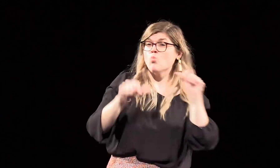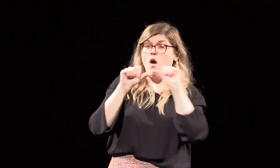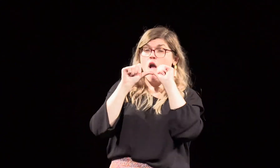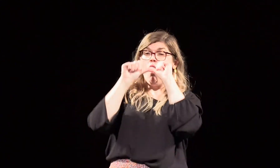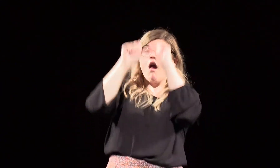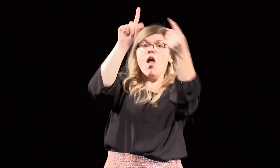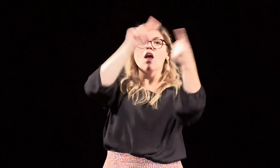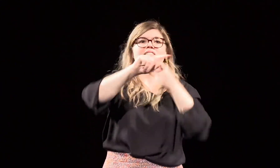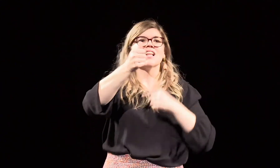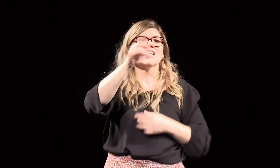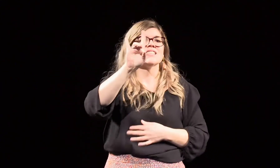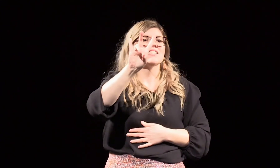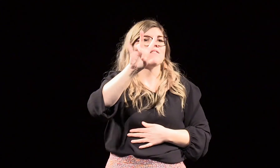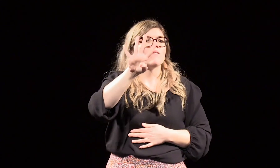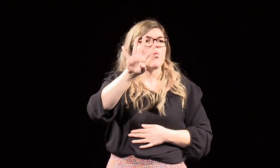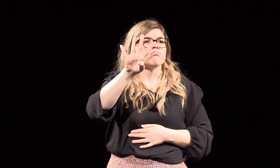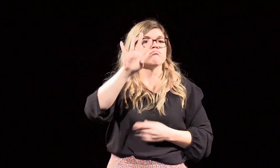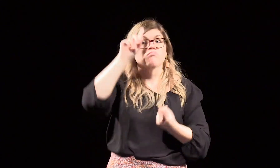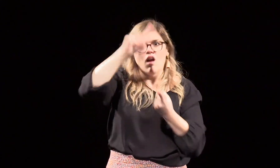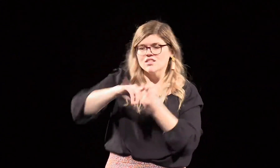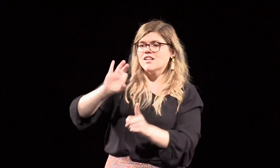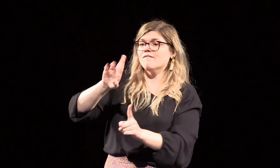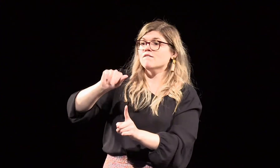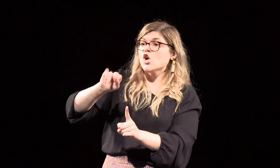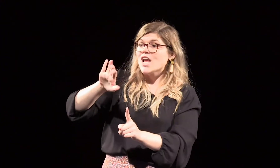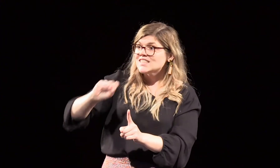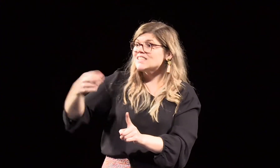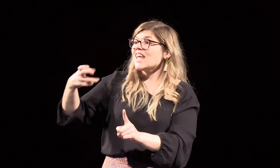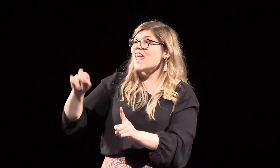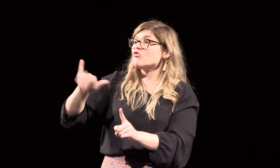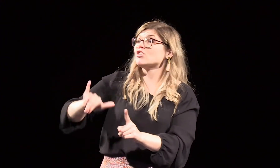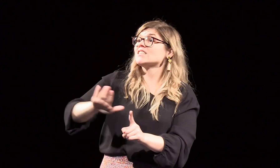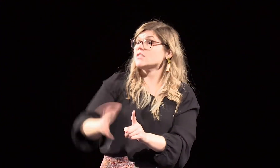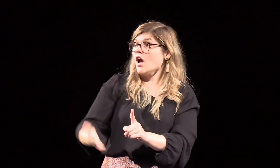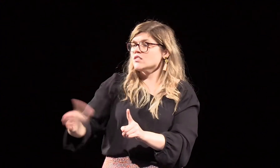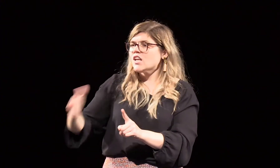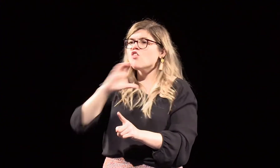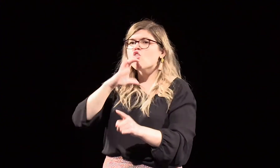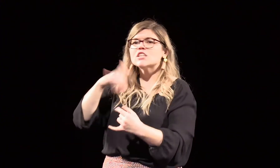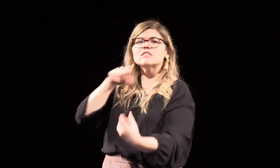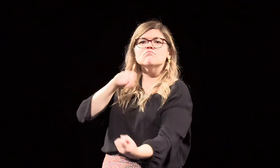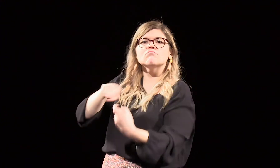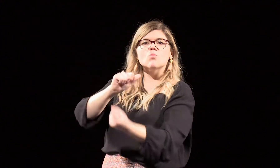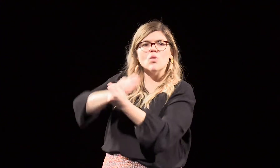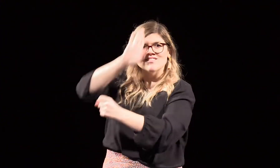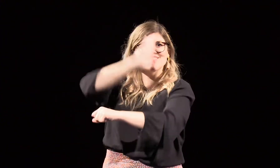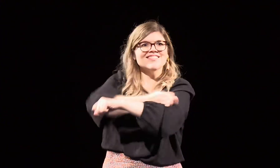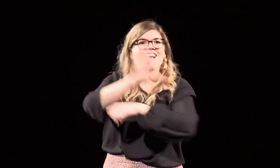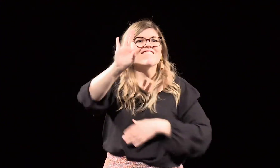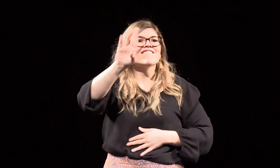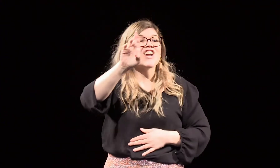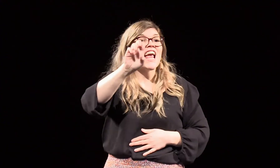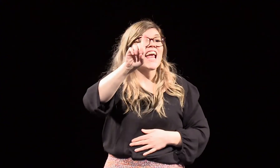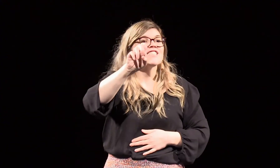and informed each other of updates on their life. And then, even after Frances and her husband passed away,